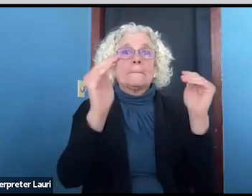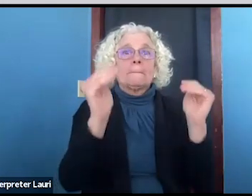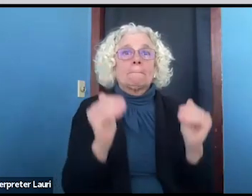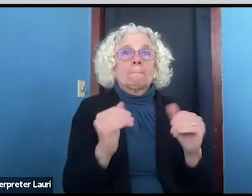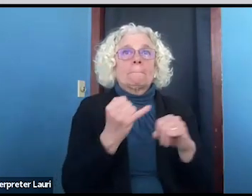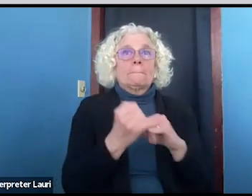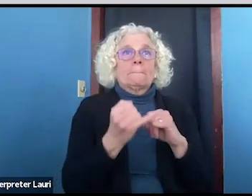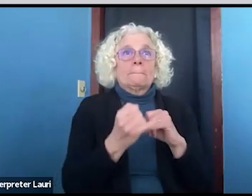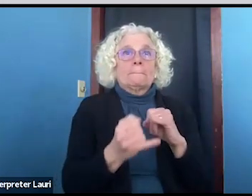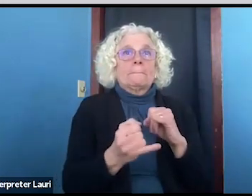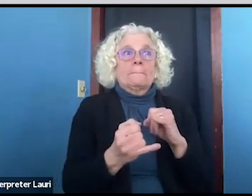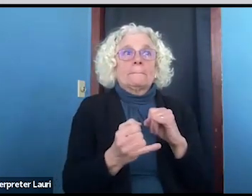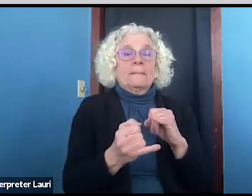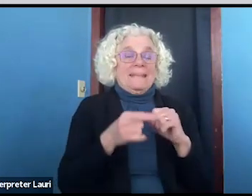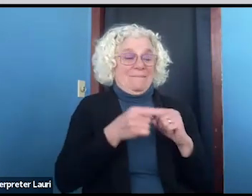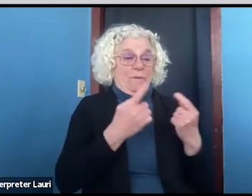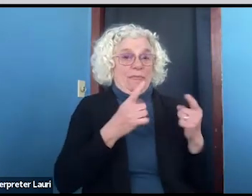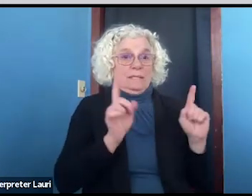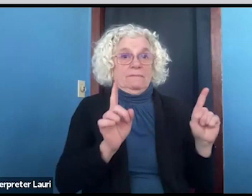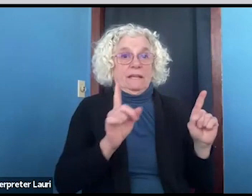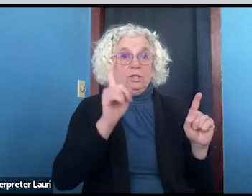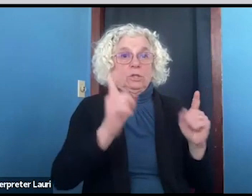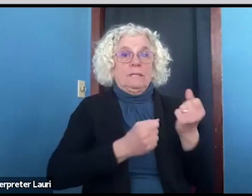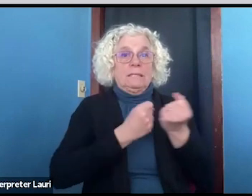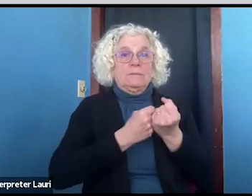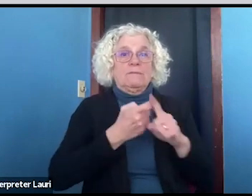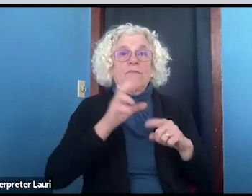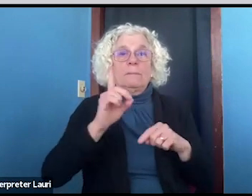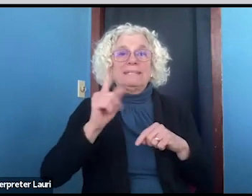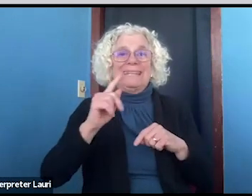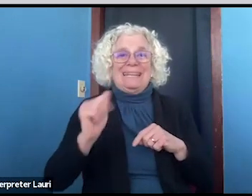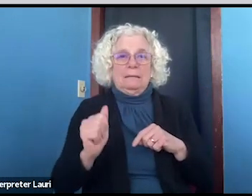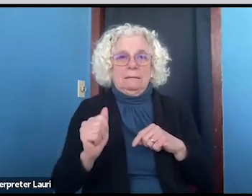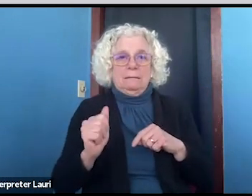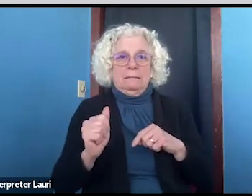Framework to be effective, it has to be supported by data. And the data needs to be transparent.